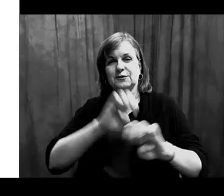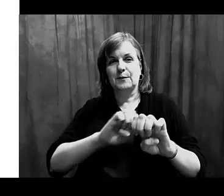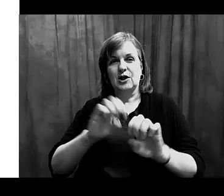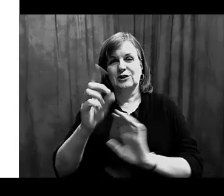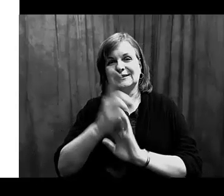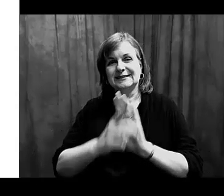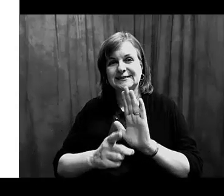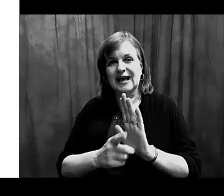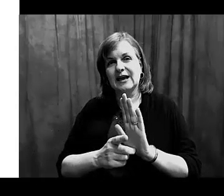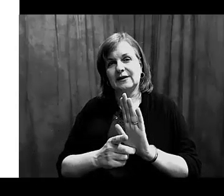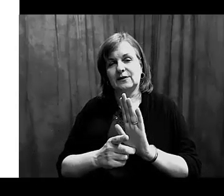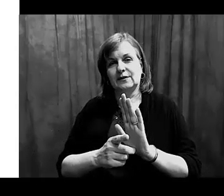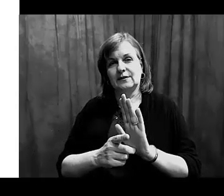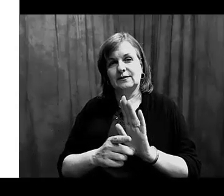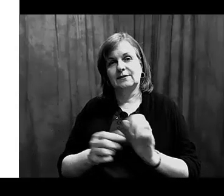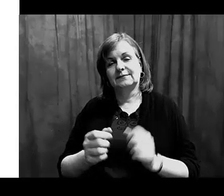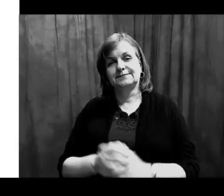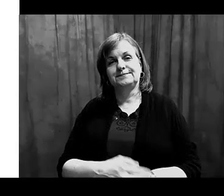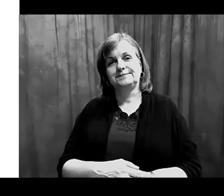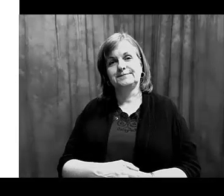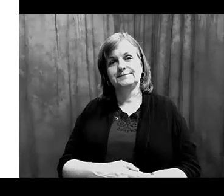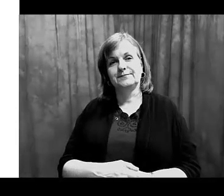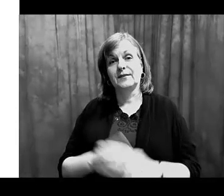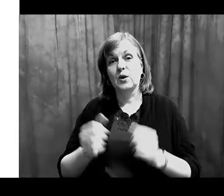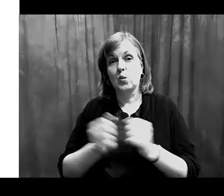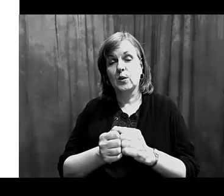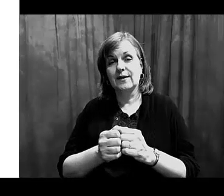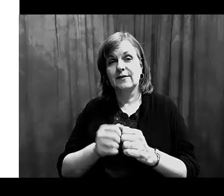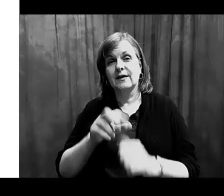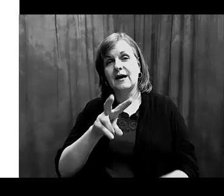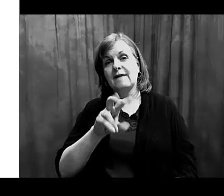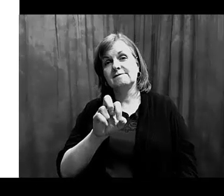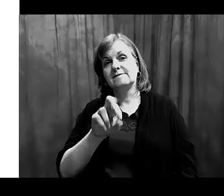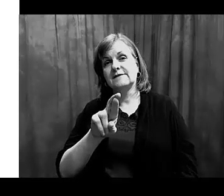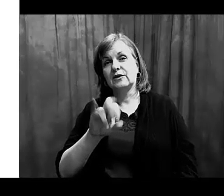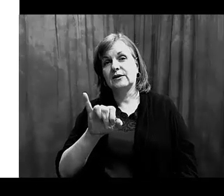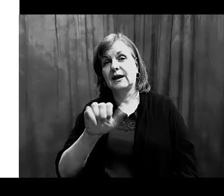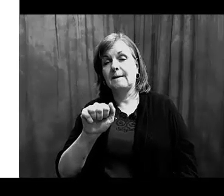and experimental designs